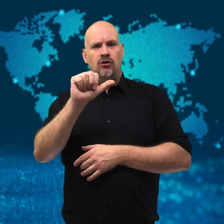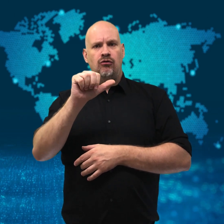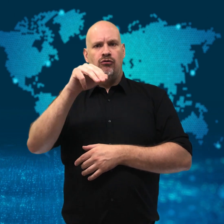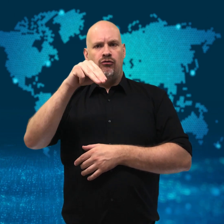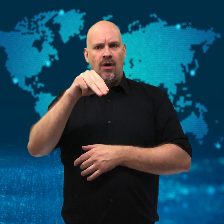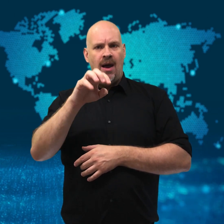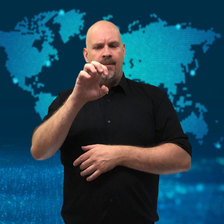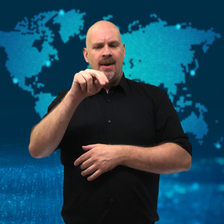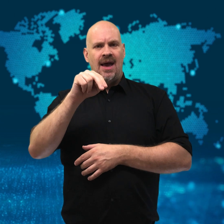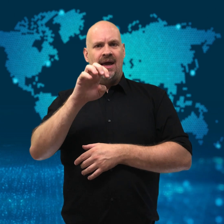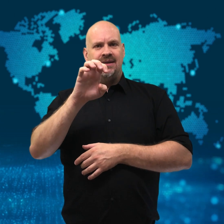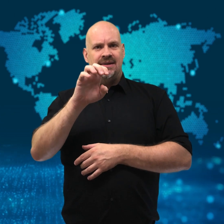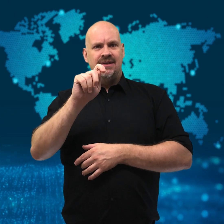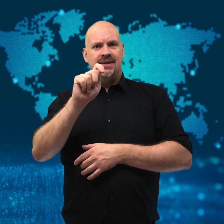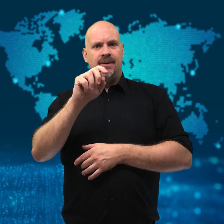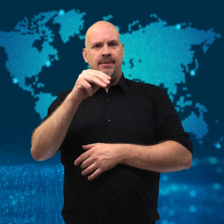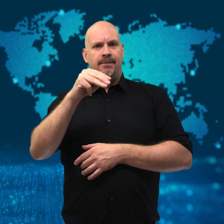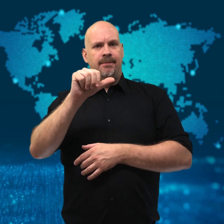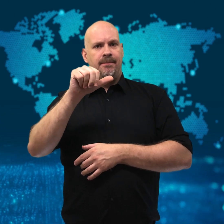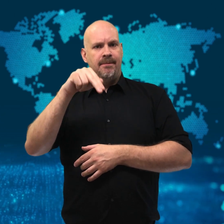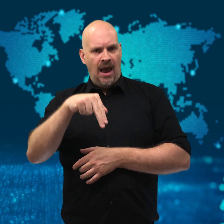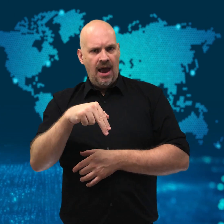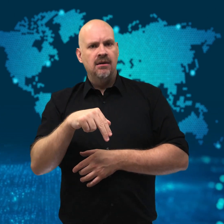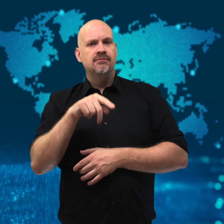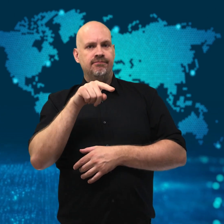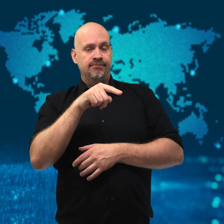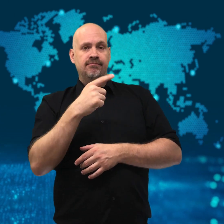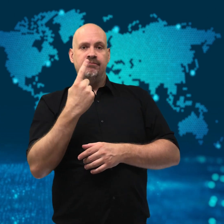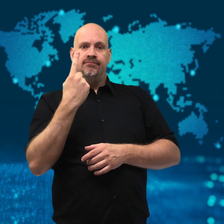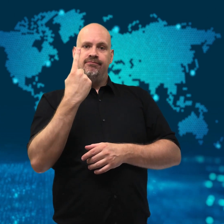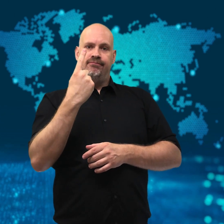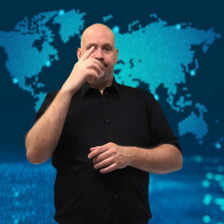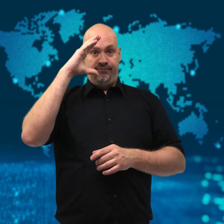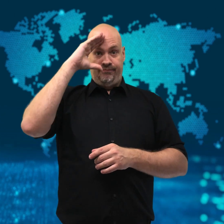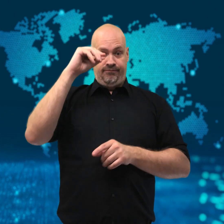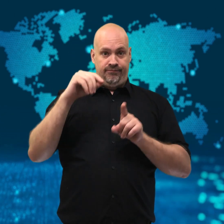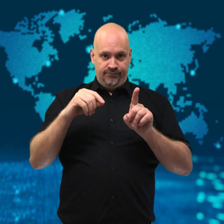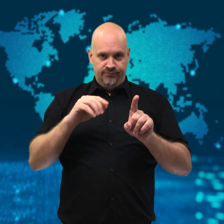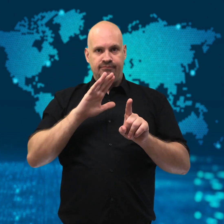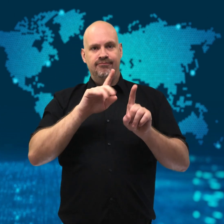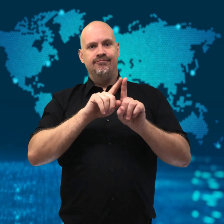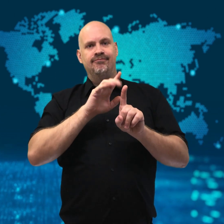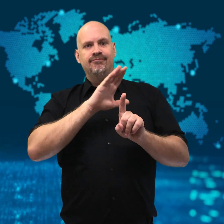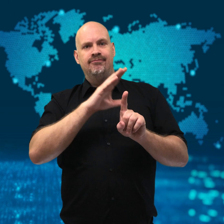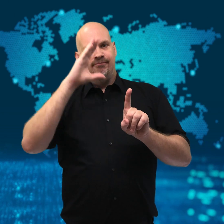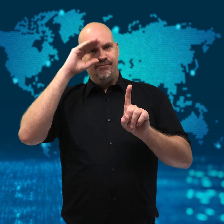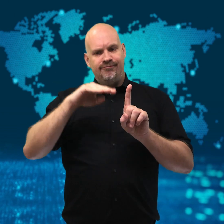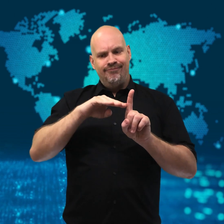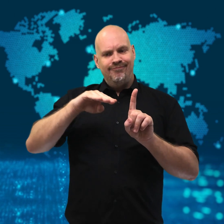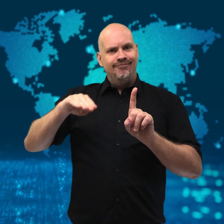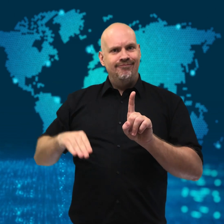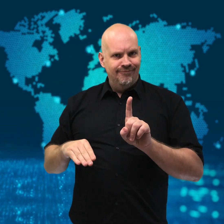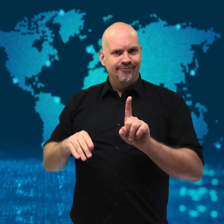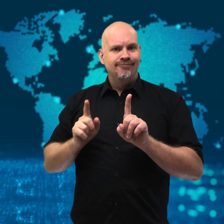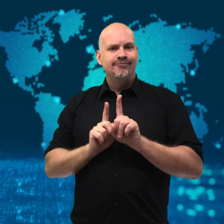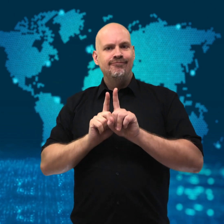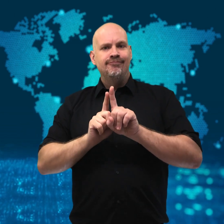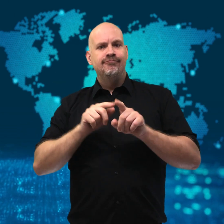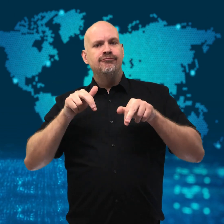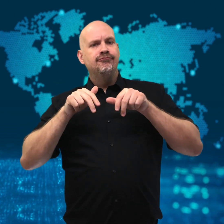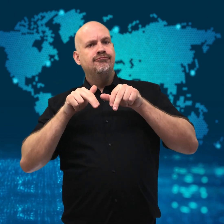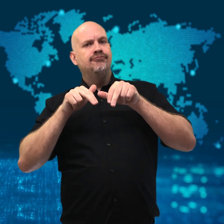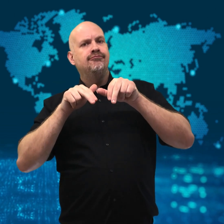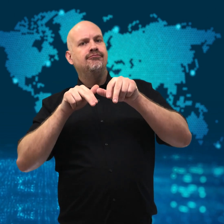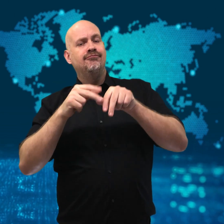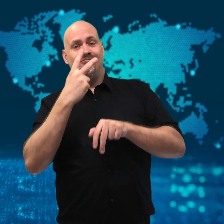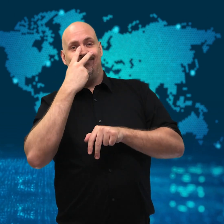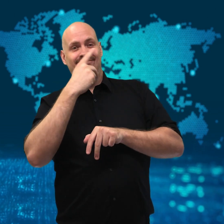The statue of stegosaurus was a giant papier-mâché model displayed